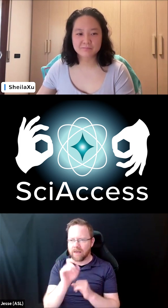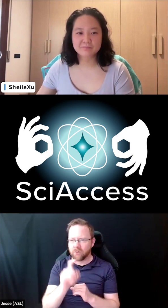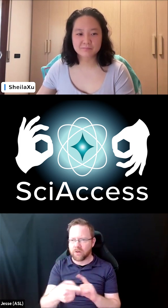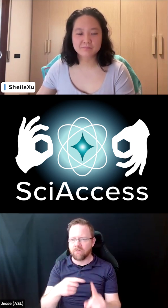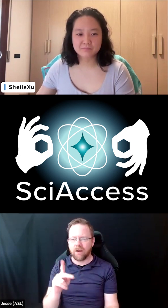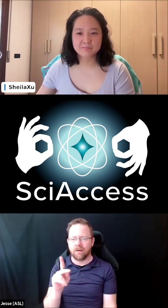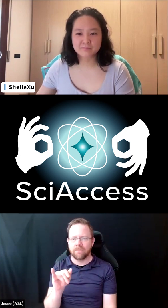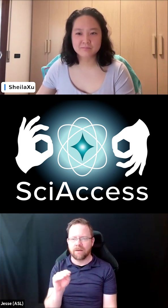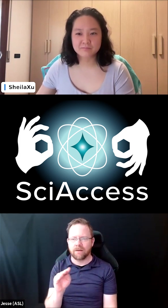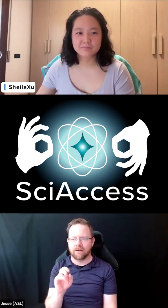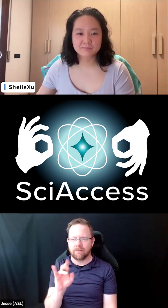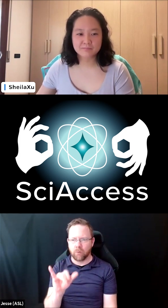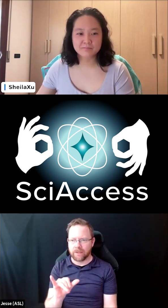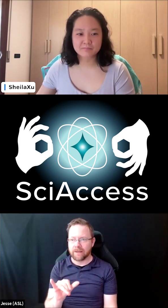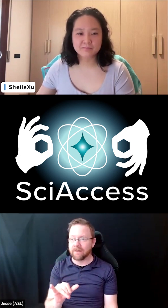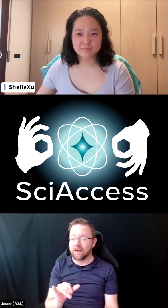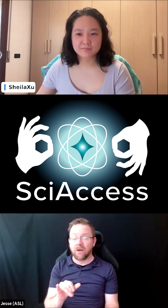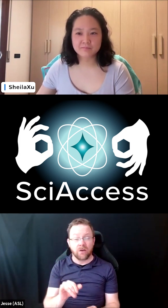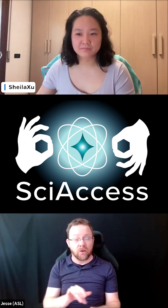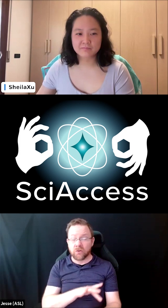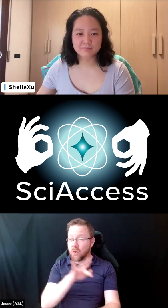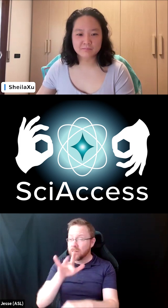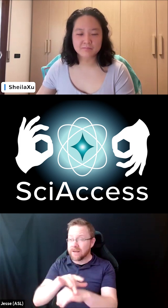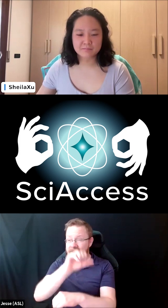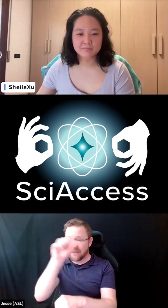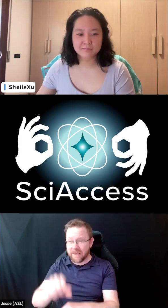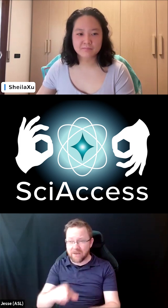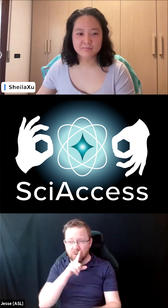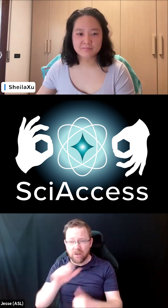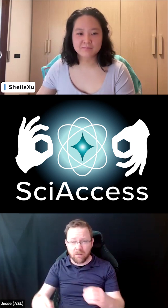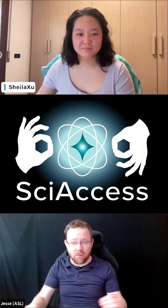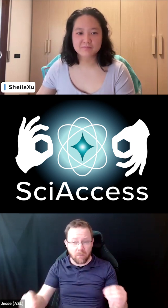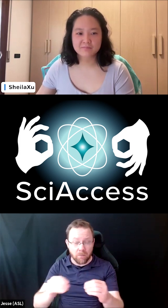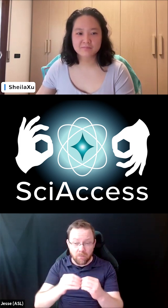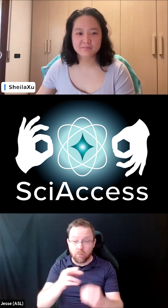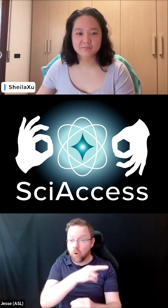space pose higher risks for cochlear implant users? How are those risks mitigated?